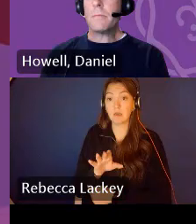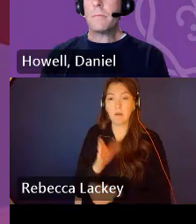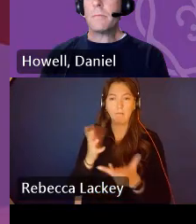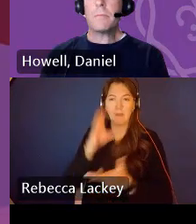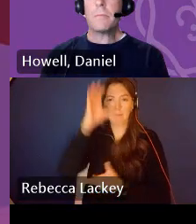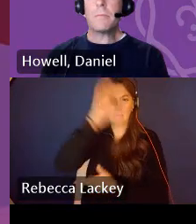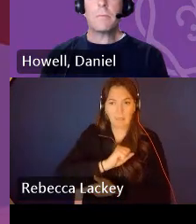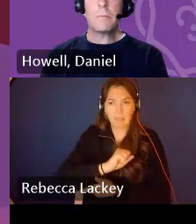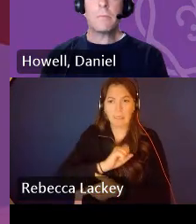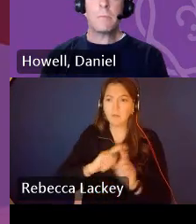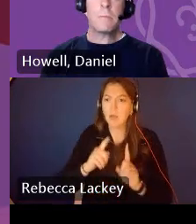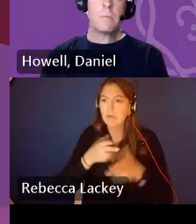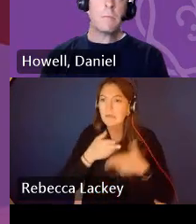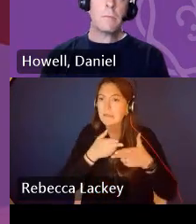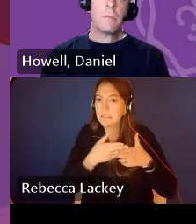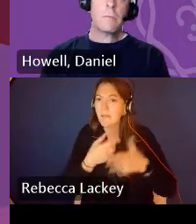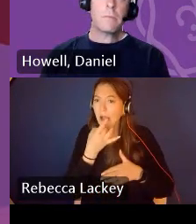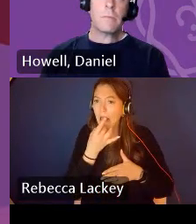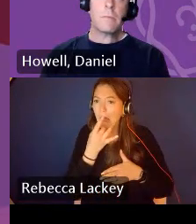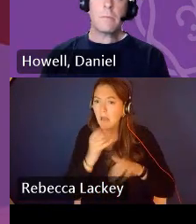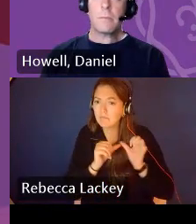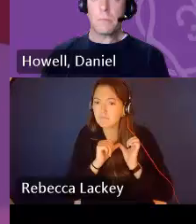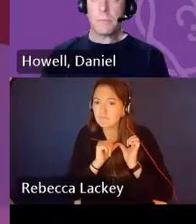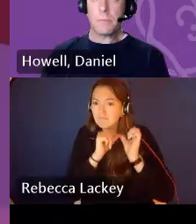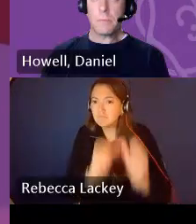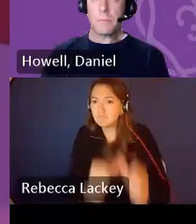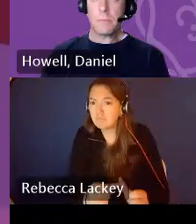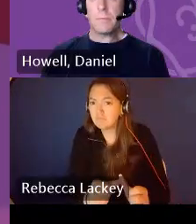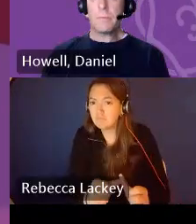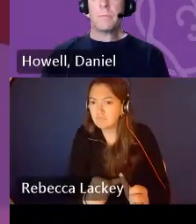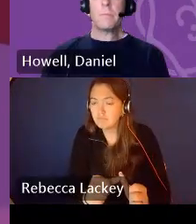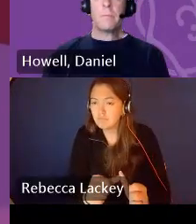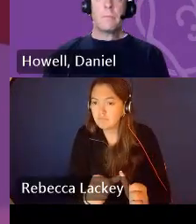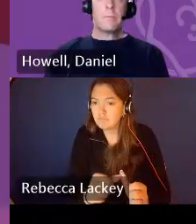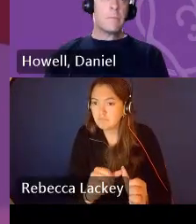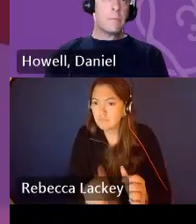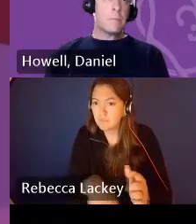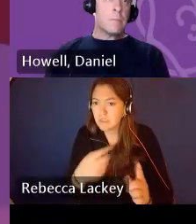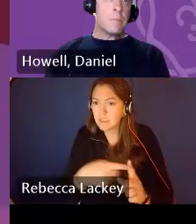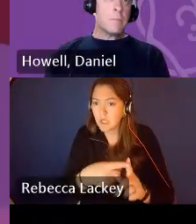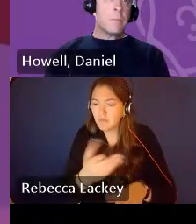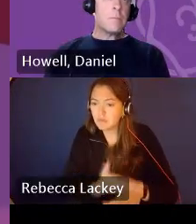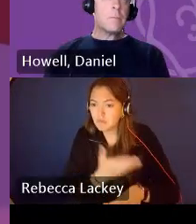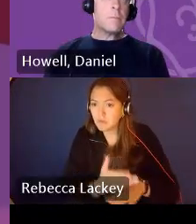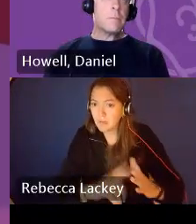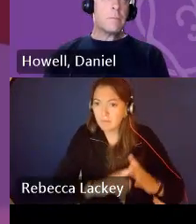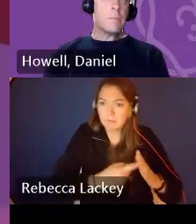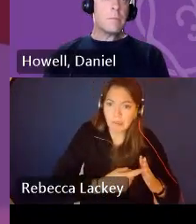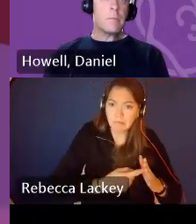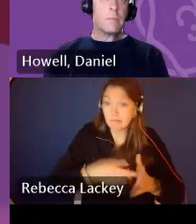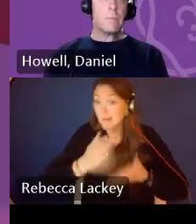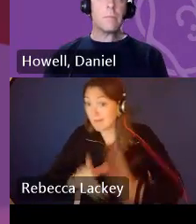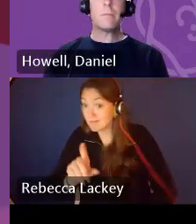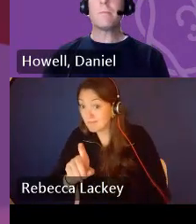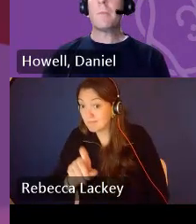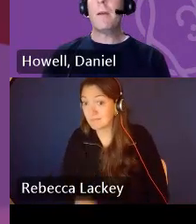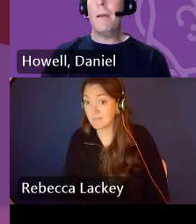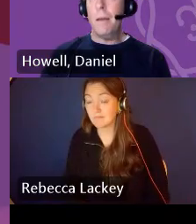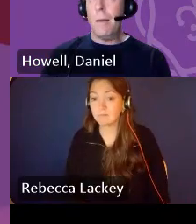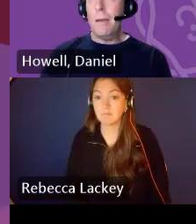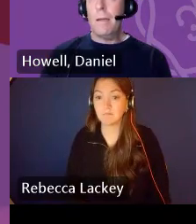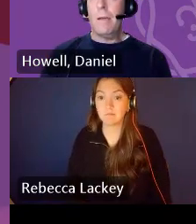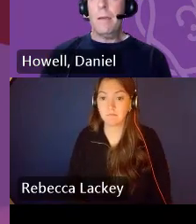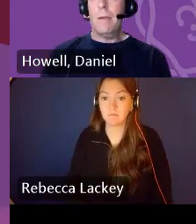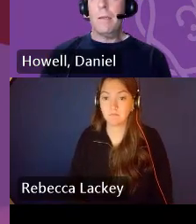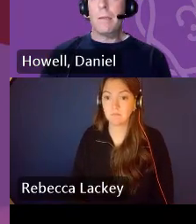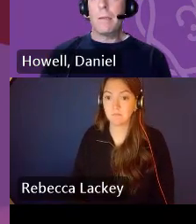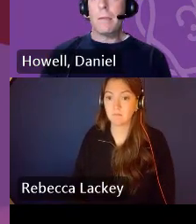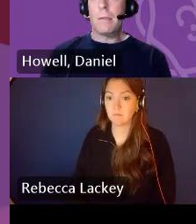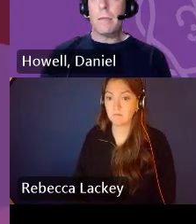this but will the temporary signal remain in place until final construction begins and ends?